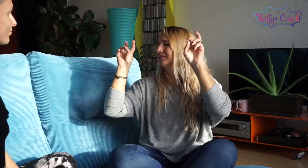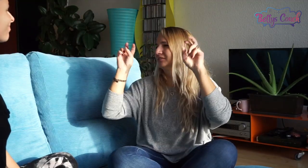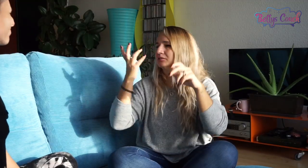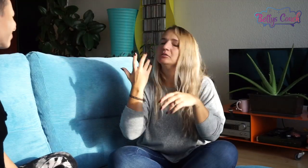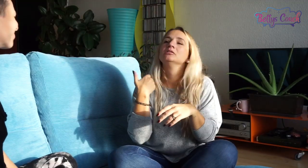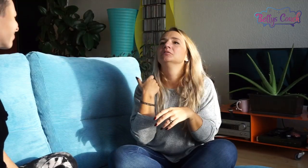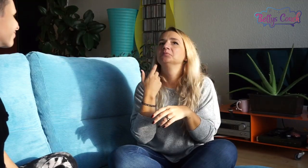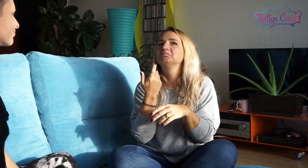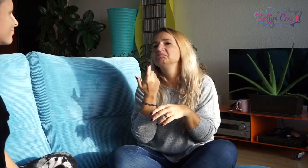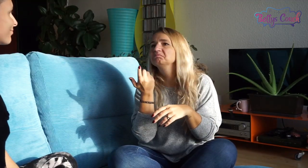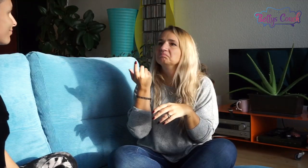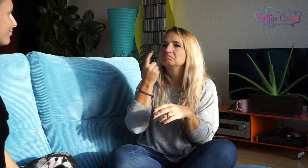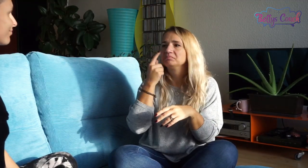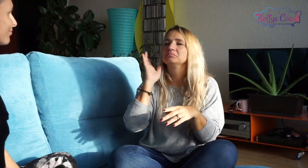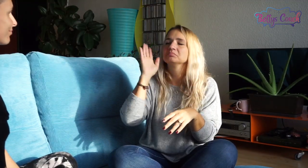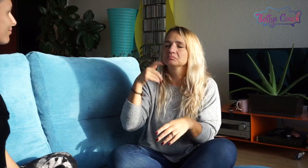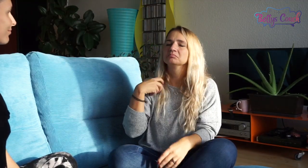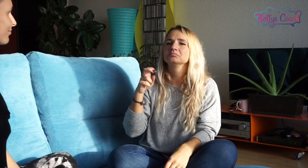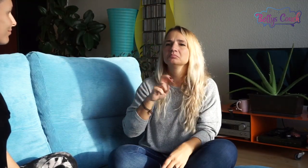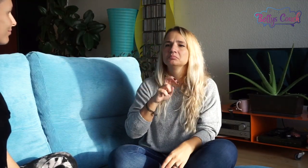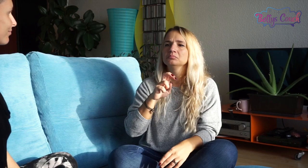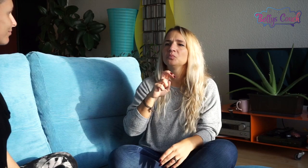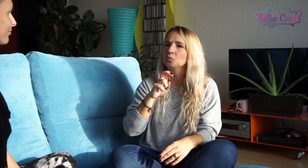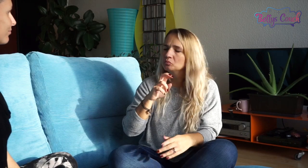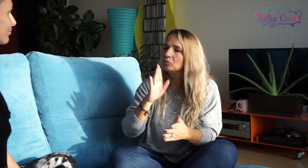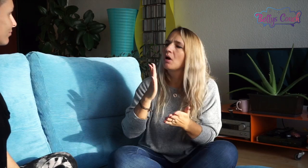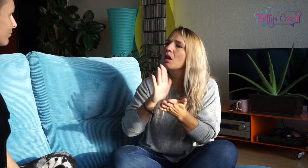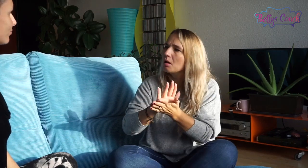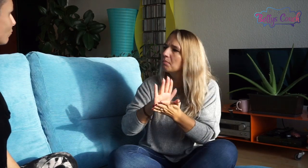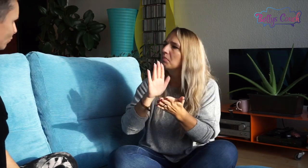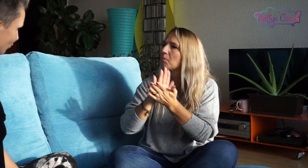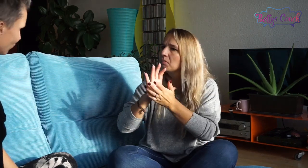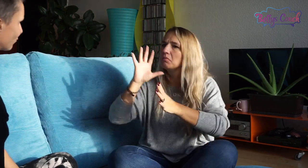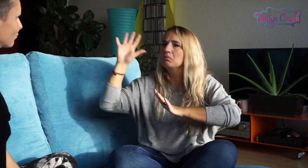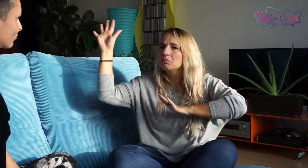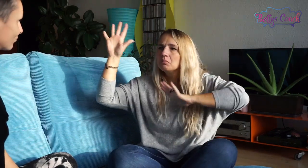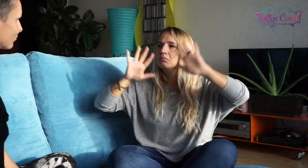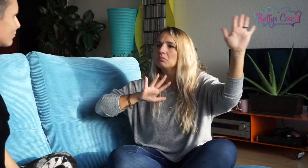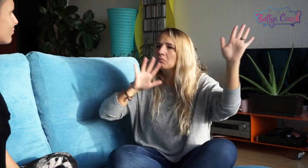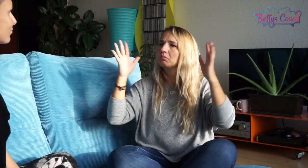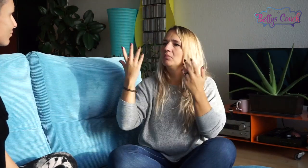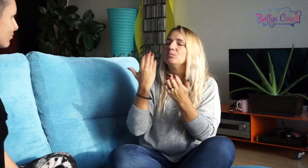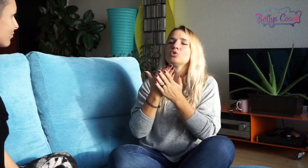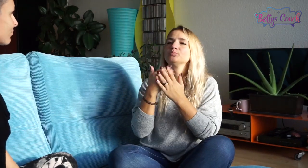When the time came, I noticed that it worked. I was able to communicate.